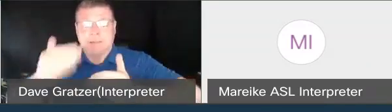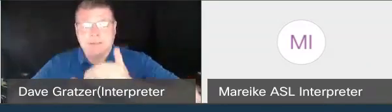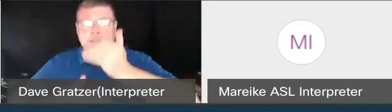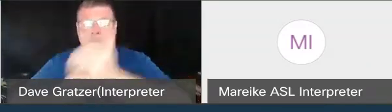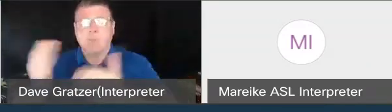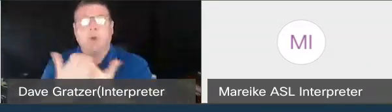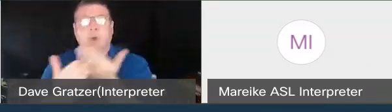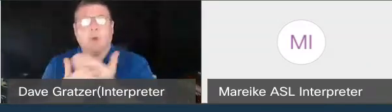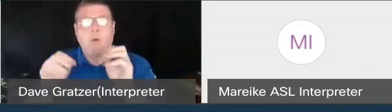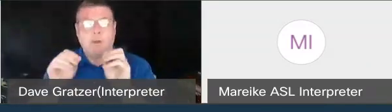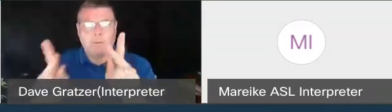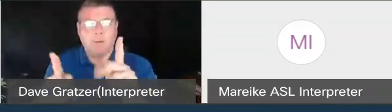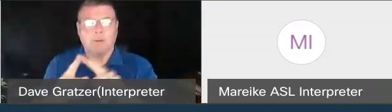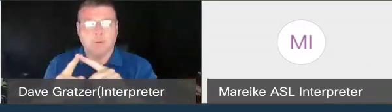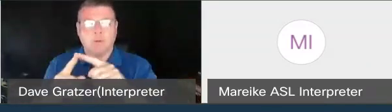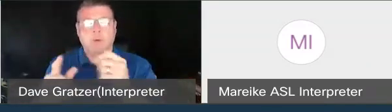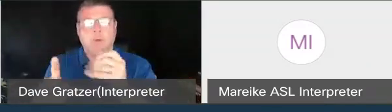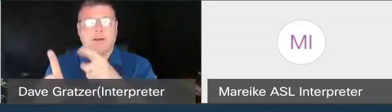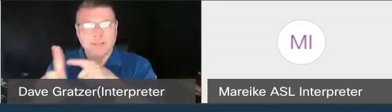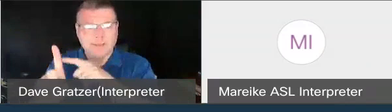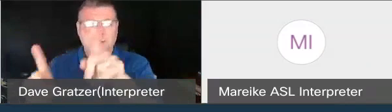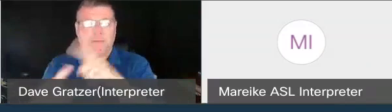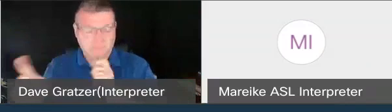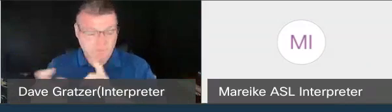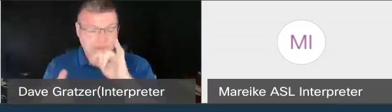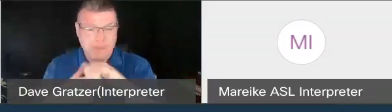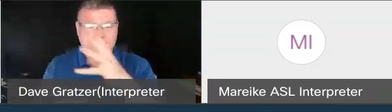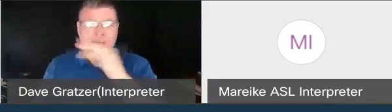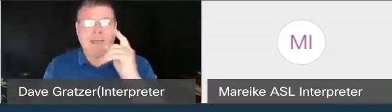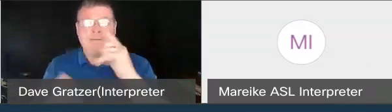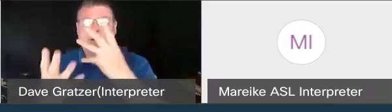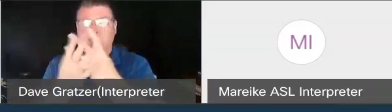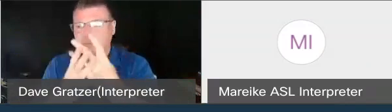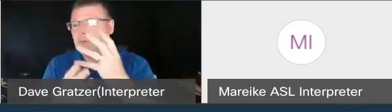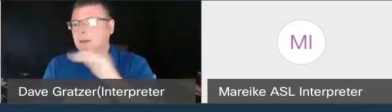for pre-arrest diversion, for court offers, and ultimately for prison and jail re-entry.